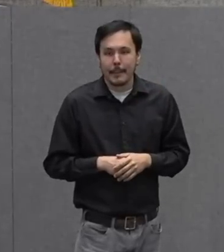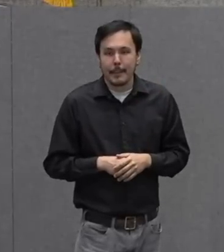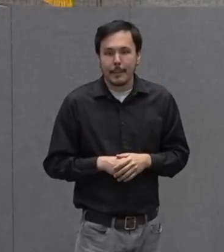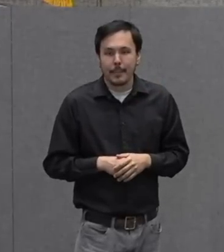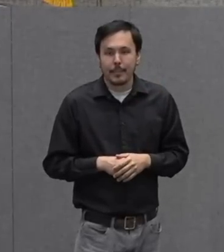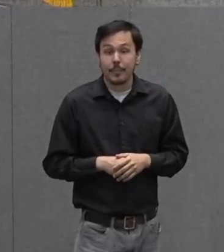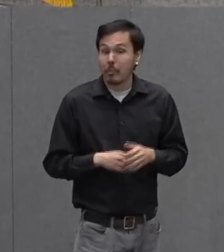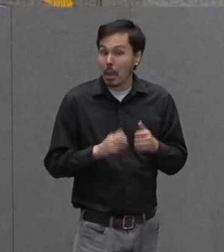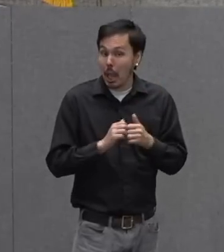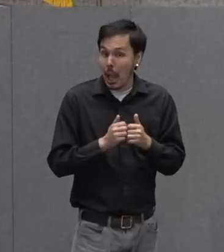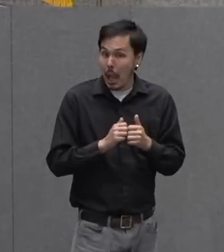A how question?